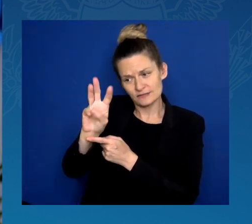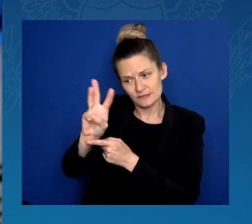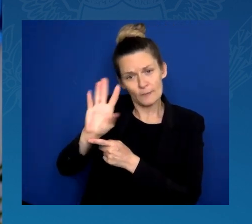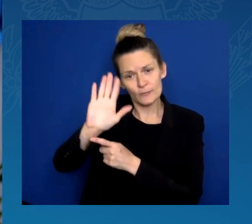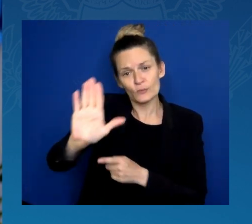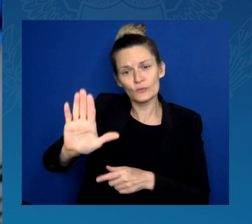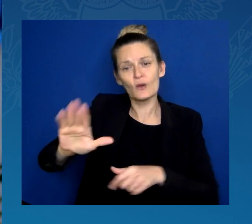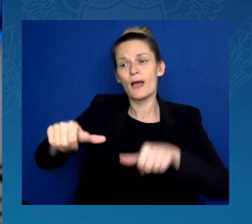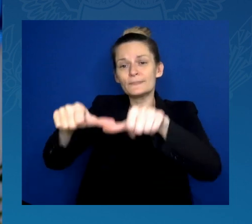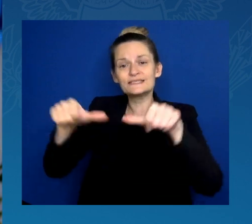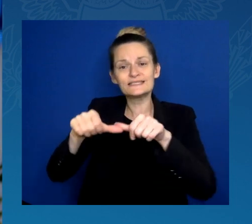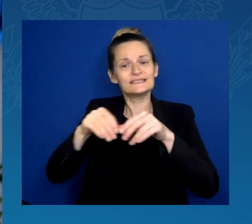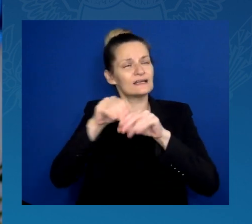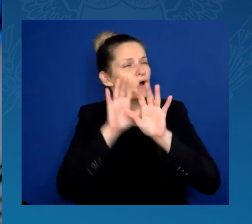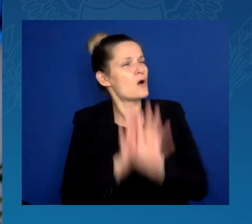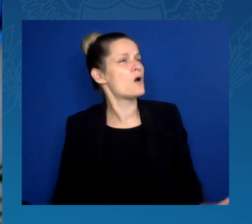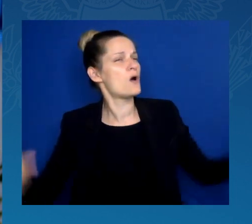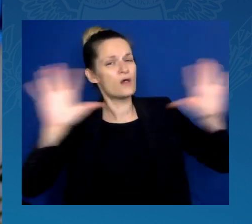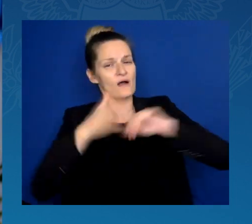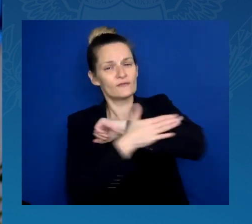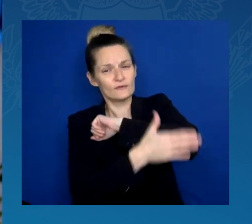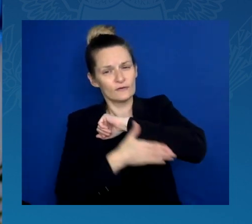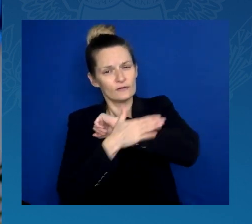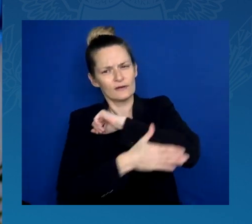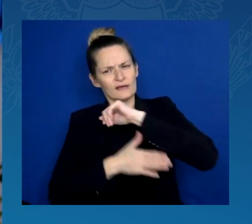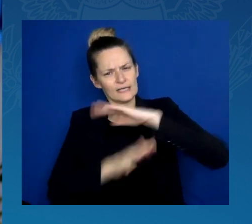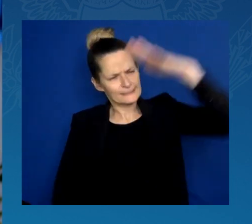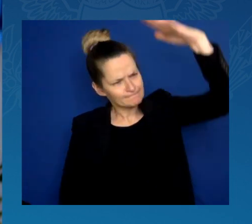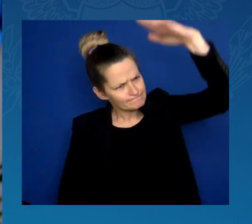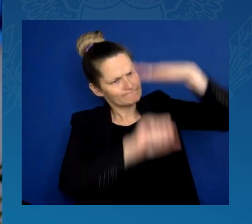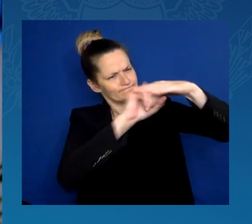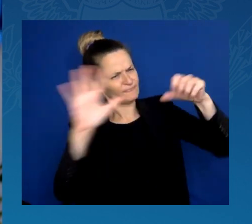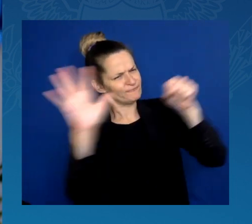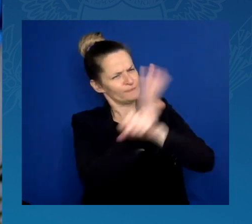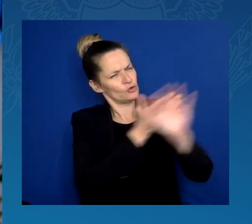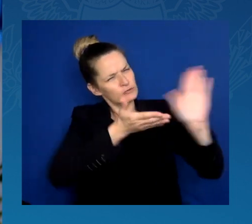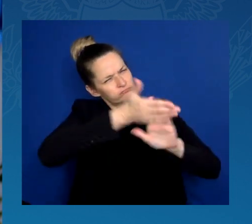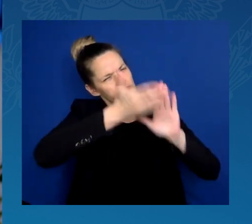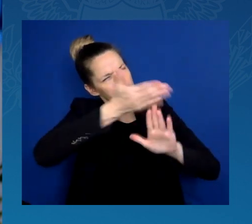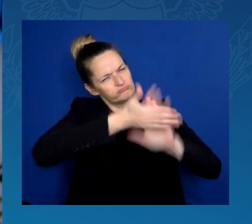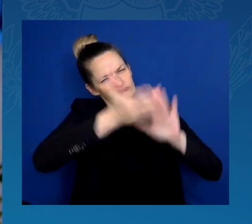our administration just boosted production of semi-conductors,